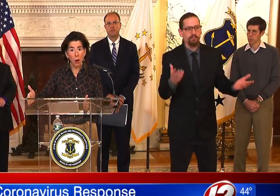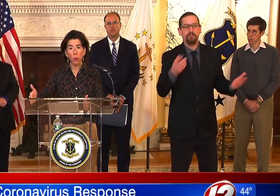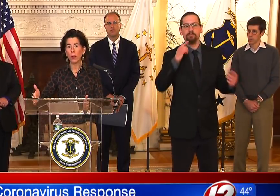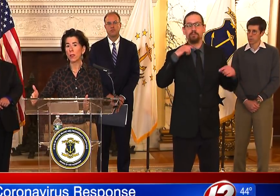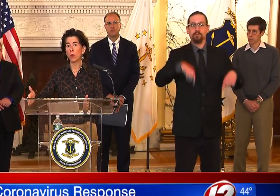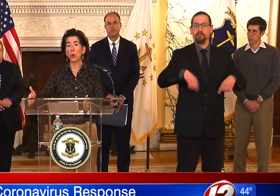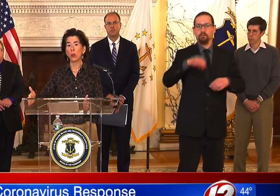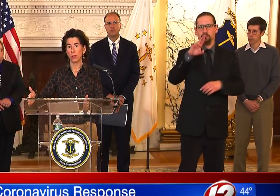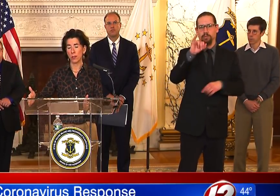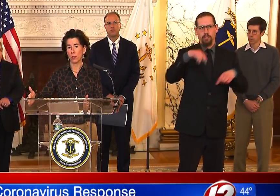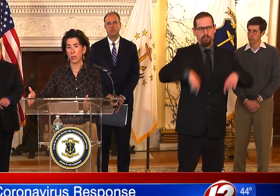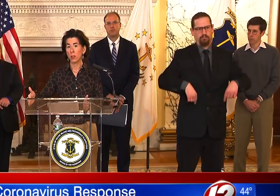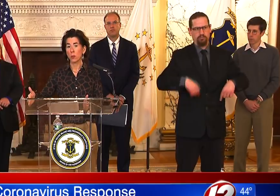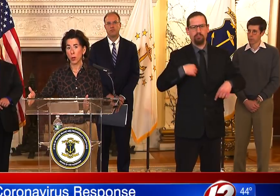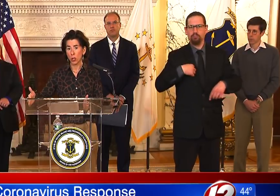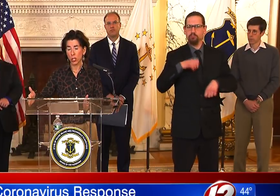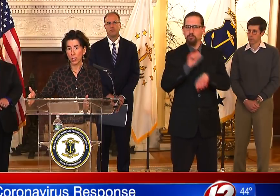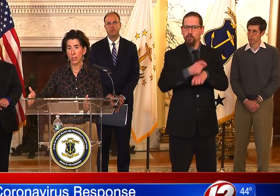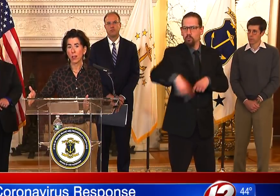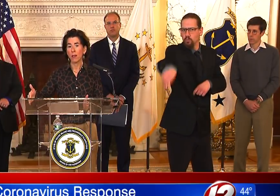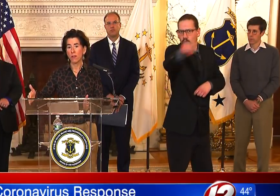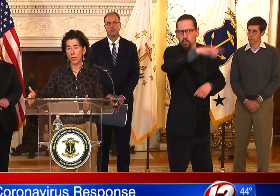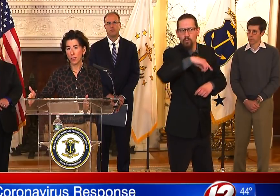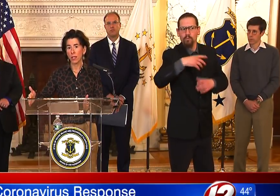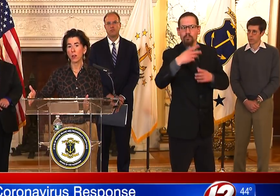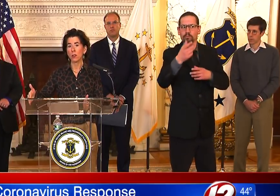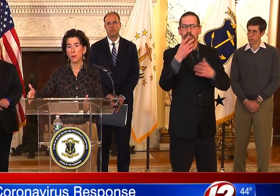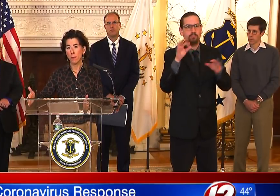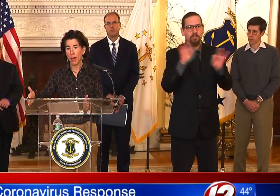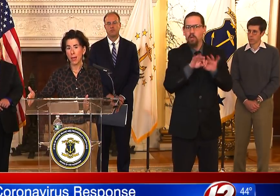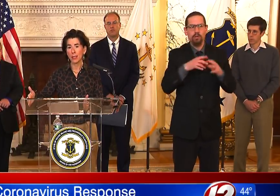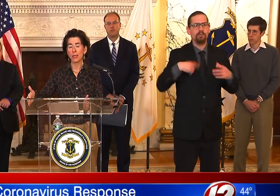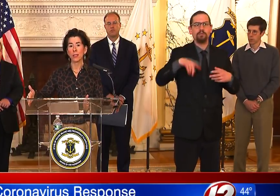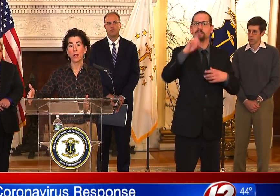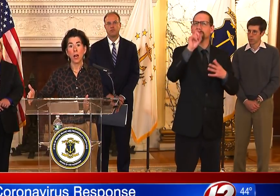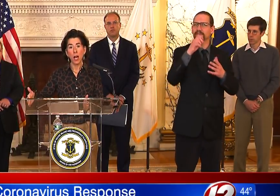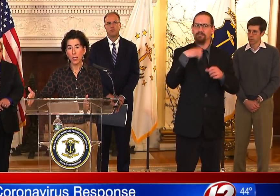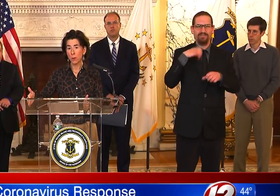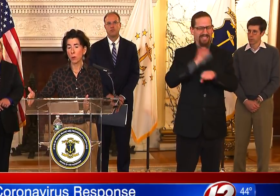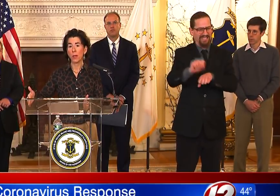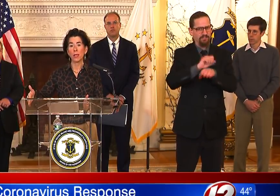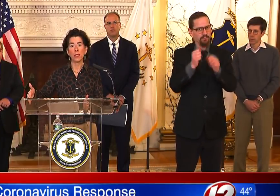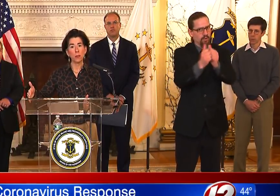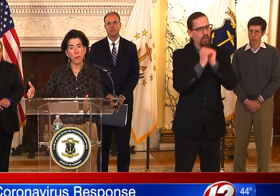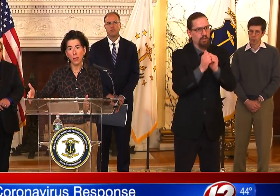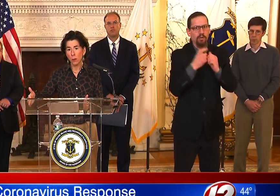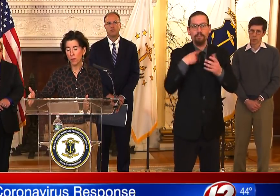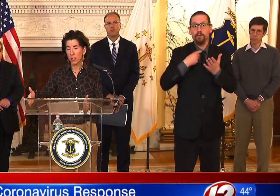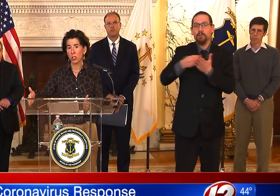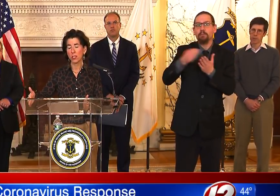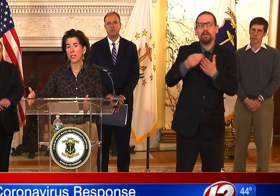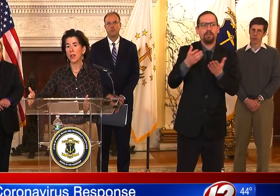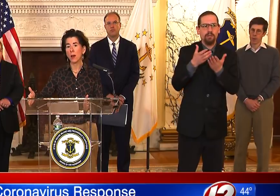PEOPLE IN RHODE ISLAND WORKING AROUND-THE-CLOCK WITH ME,